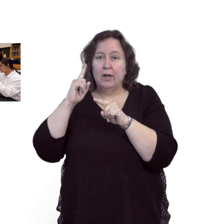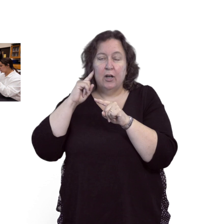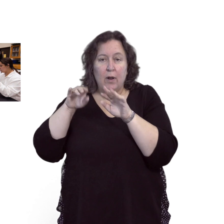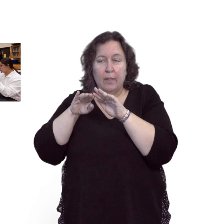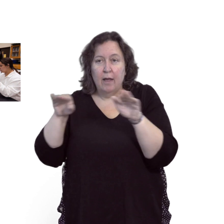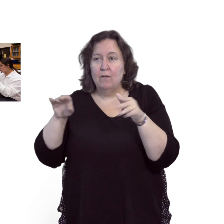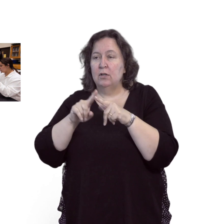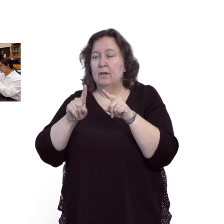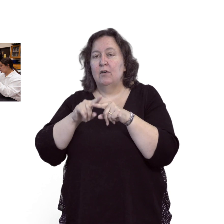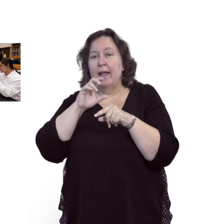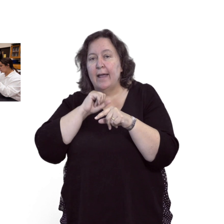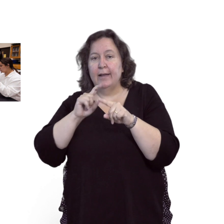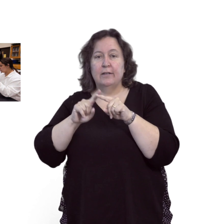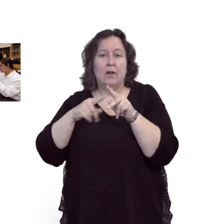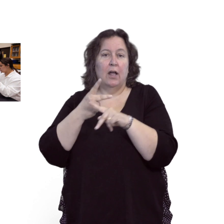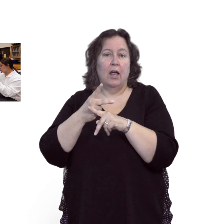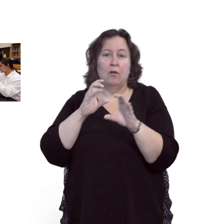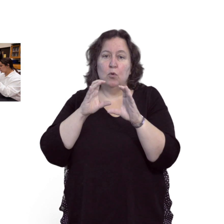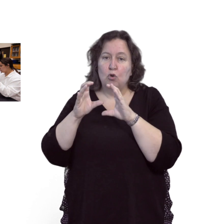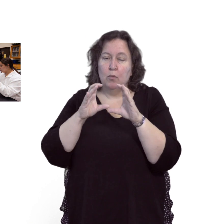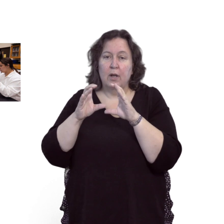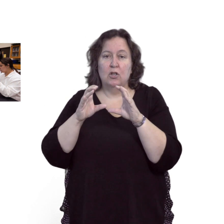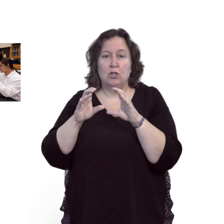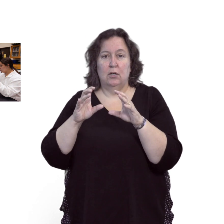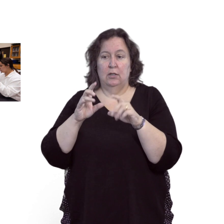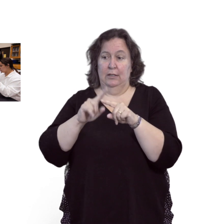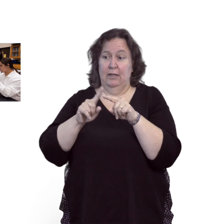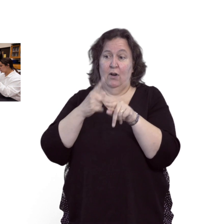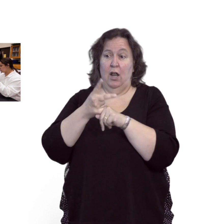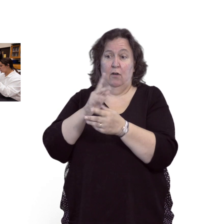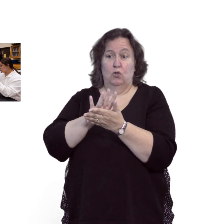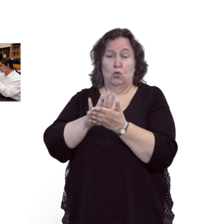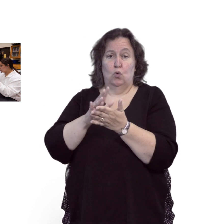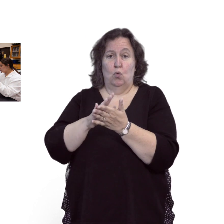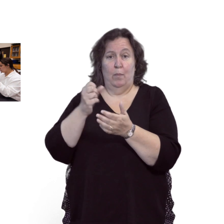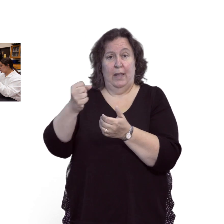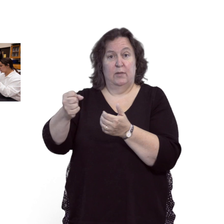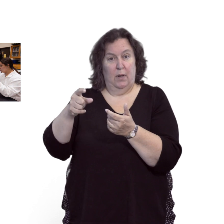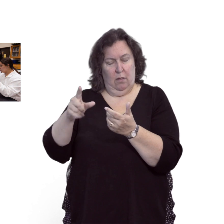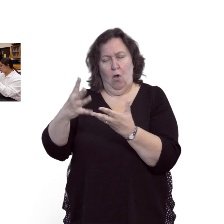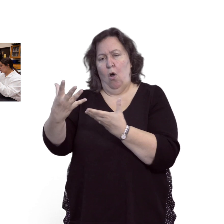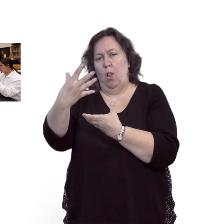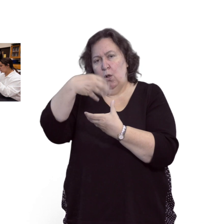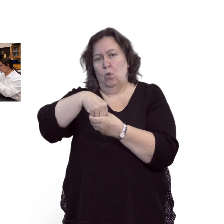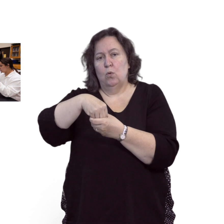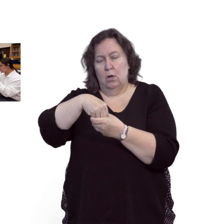and school placements are included. Each student example contains a PLAAFP